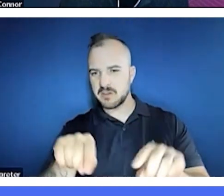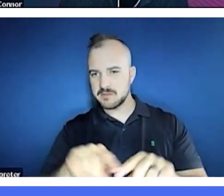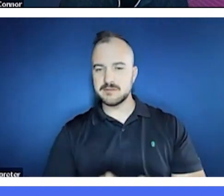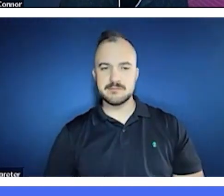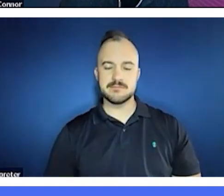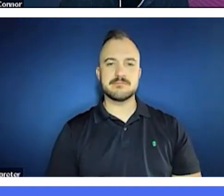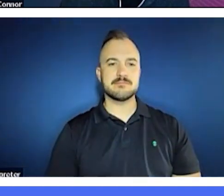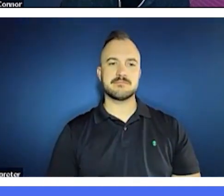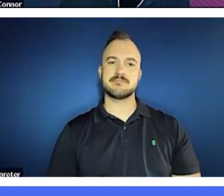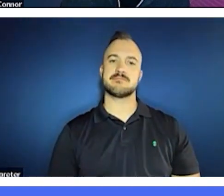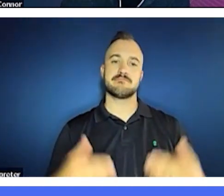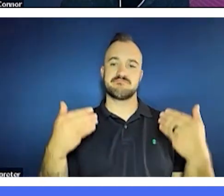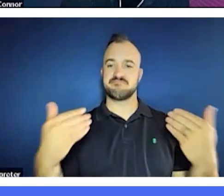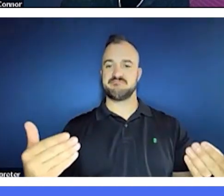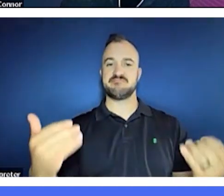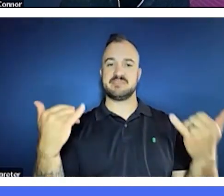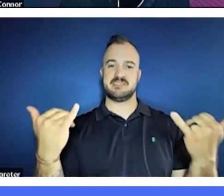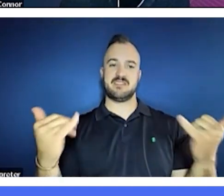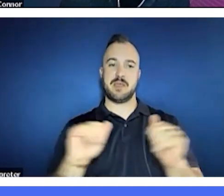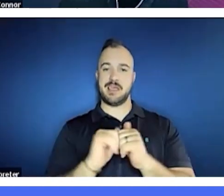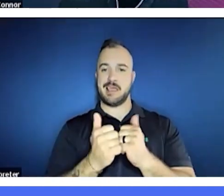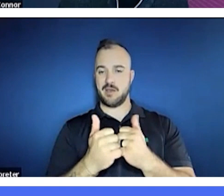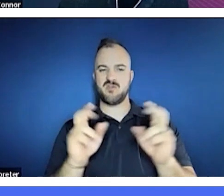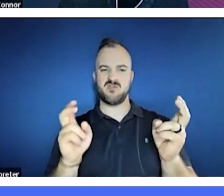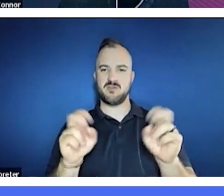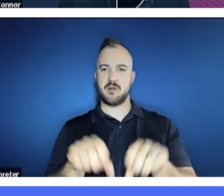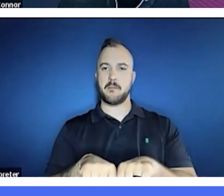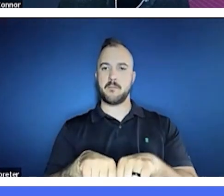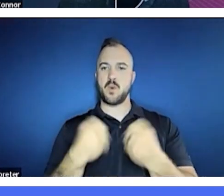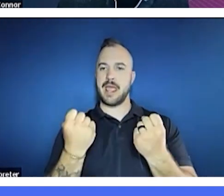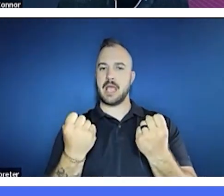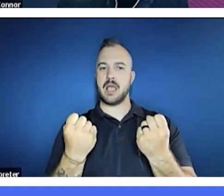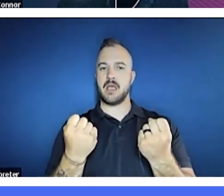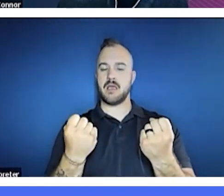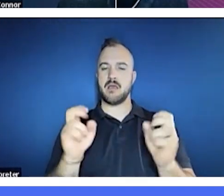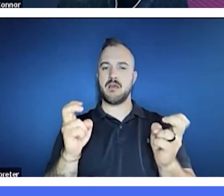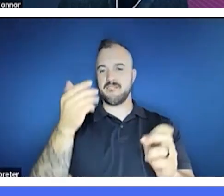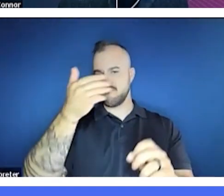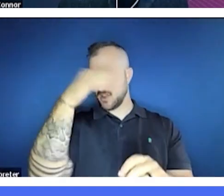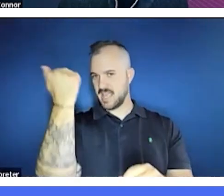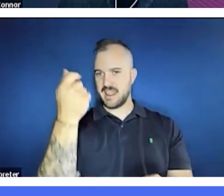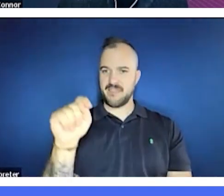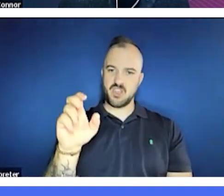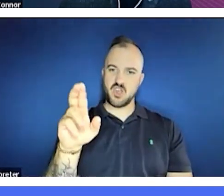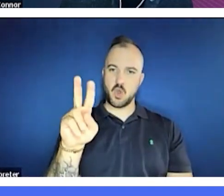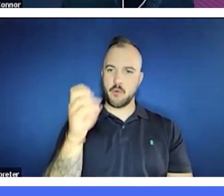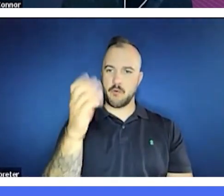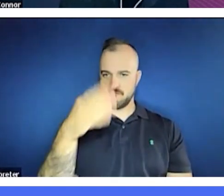Let's move then to how we break this forgetting curve. And in case you've forgotten, here's the forgetting curve.